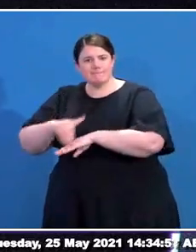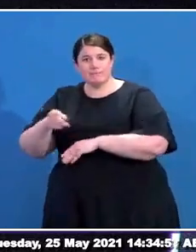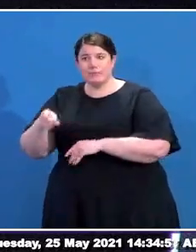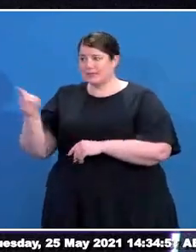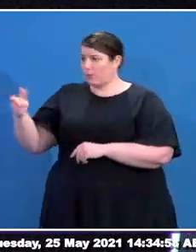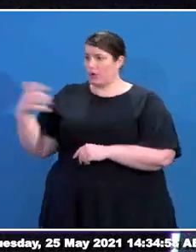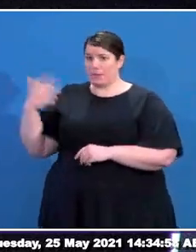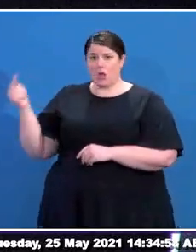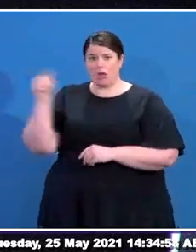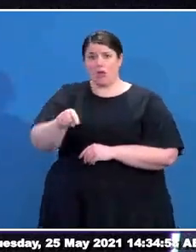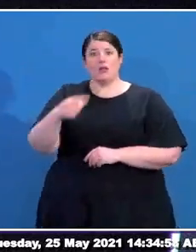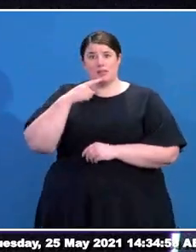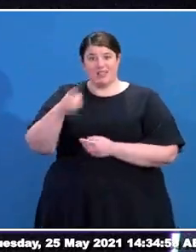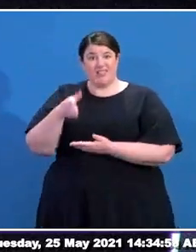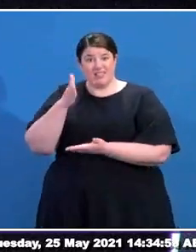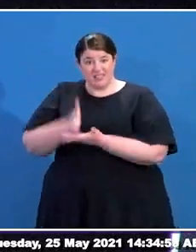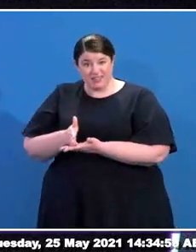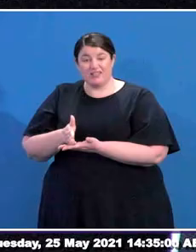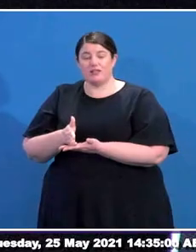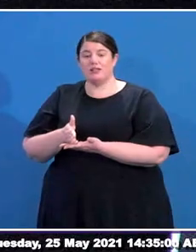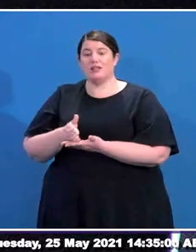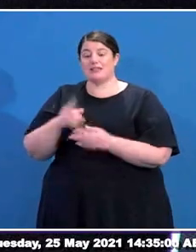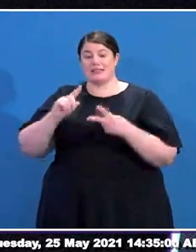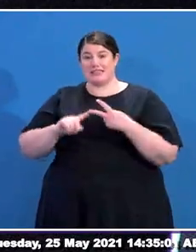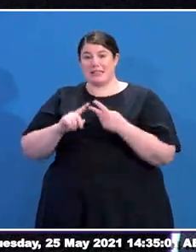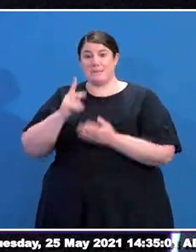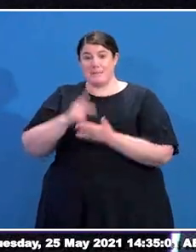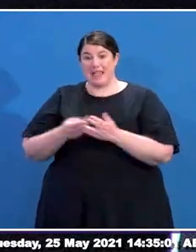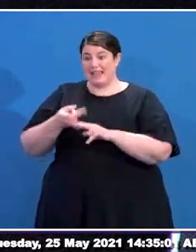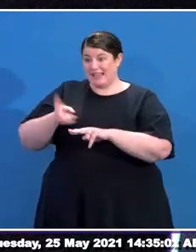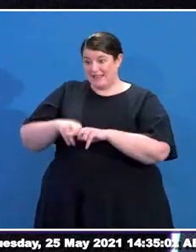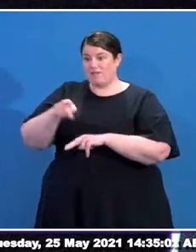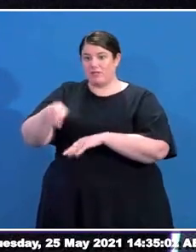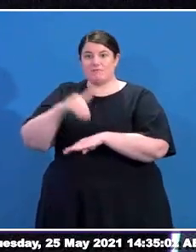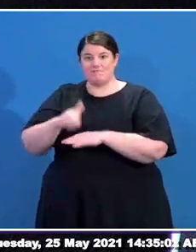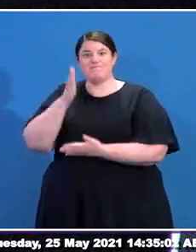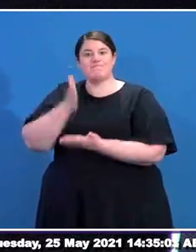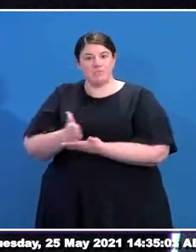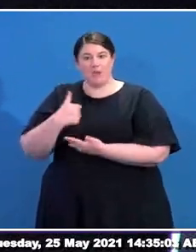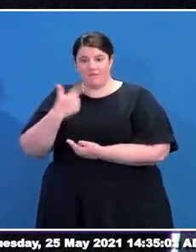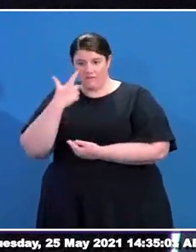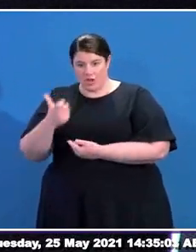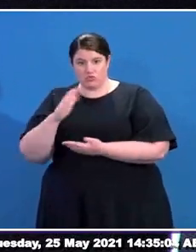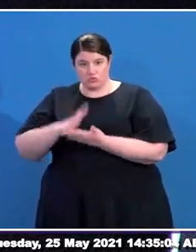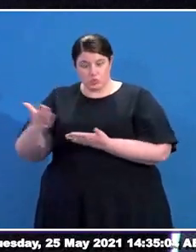The second part is, if a sustained allegation, then breaches of policy,